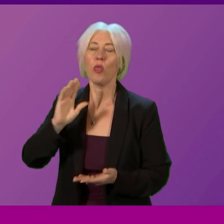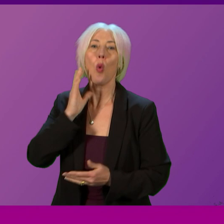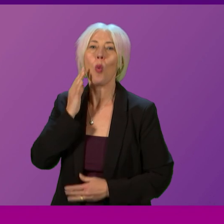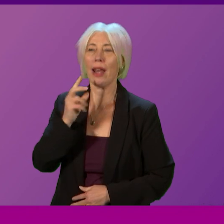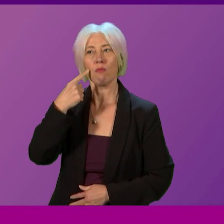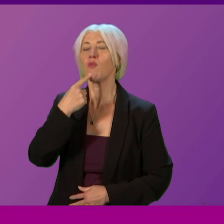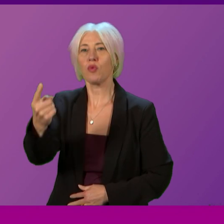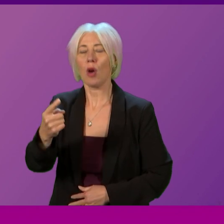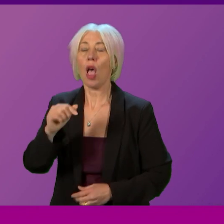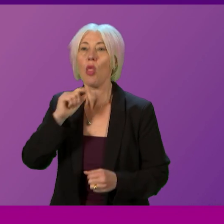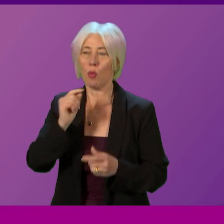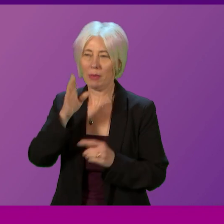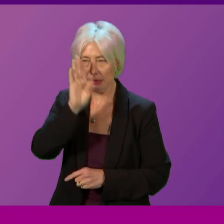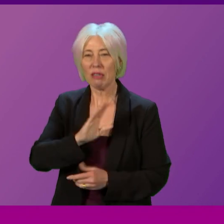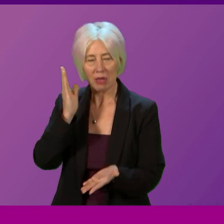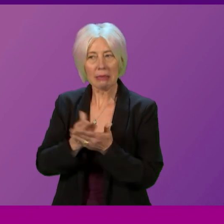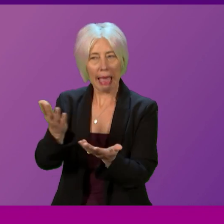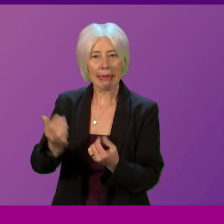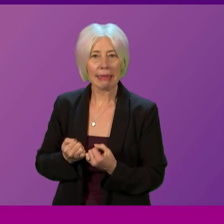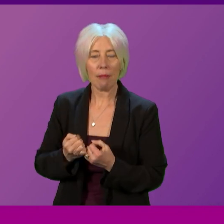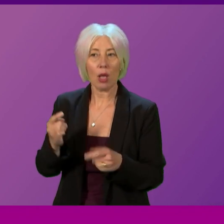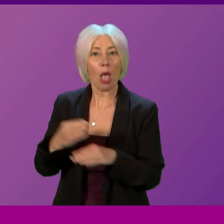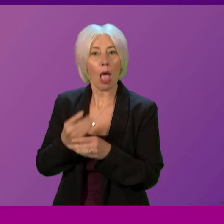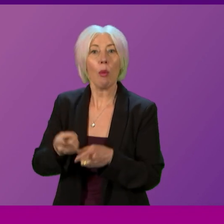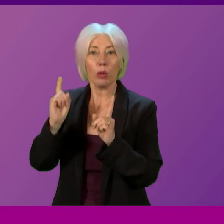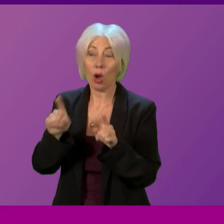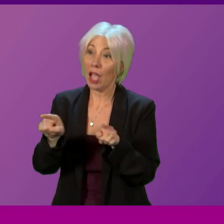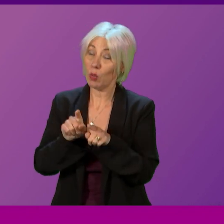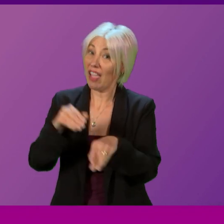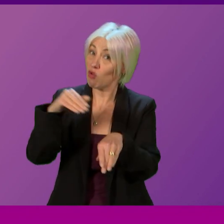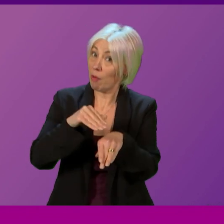by their employers and, where criminal activity is alleged, by the police.